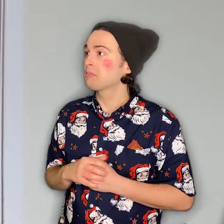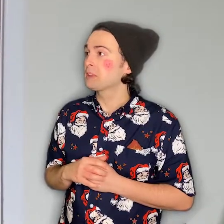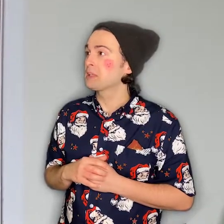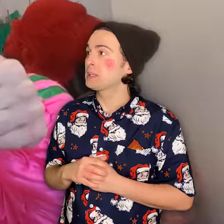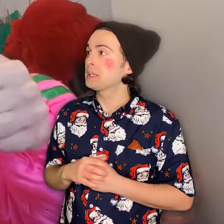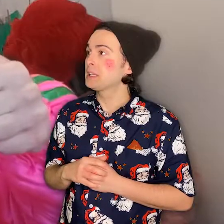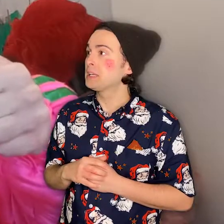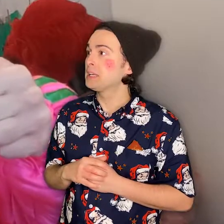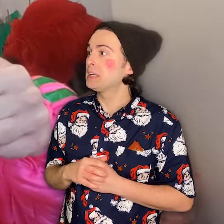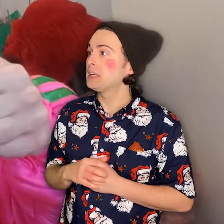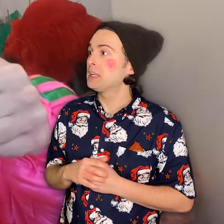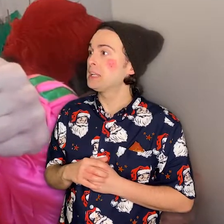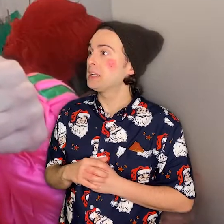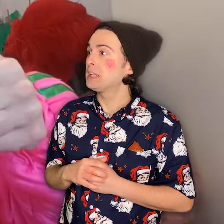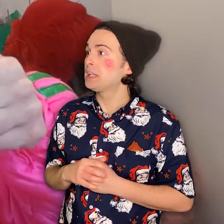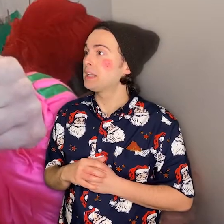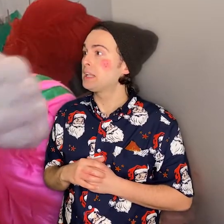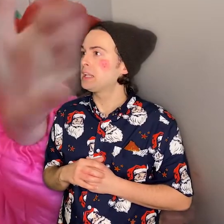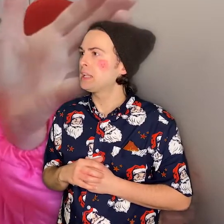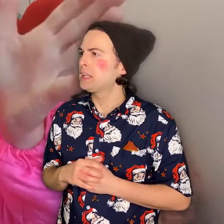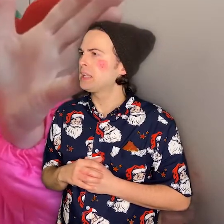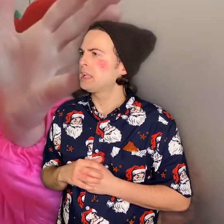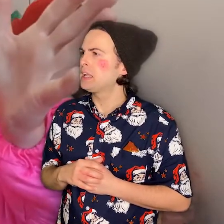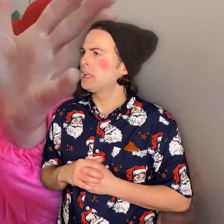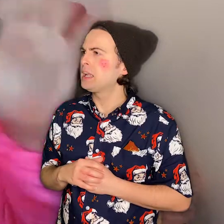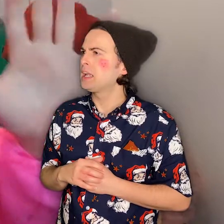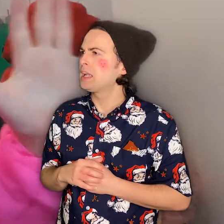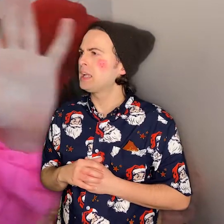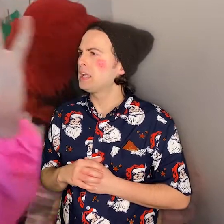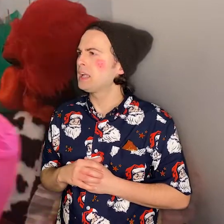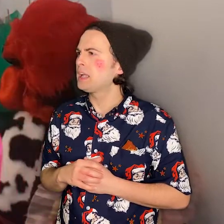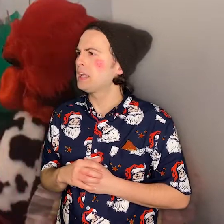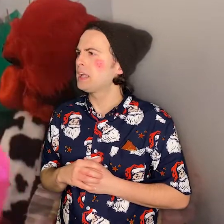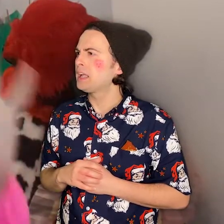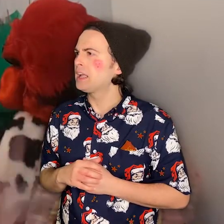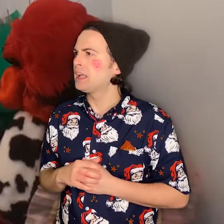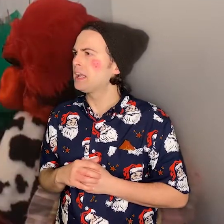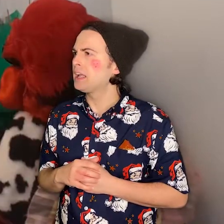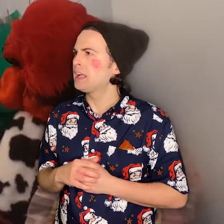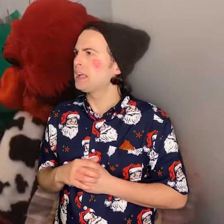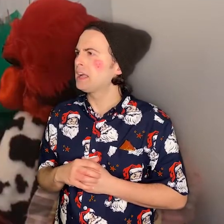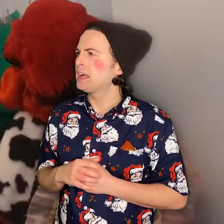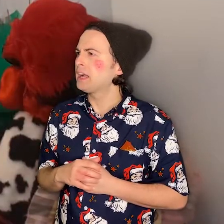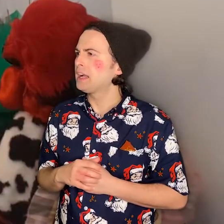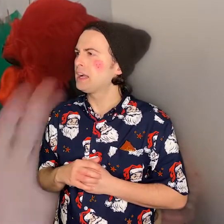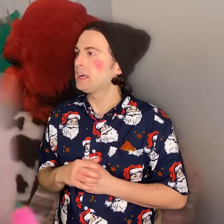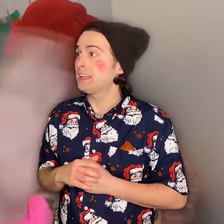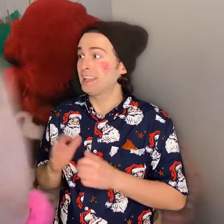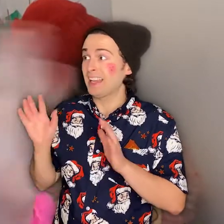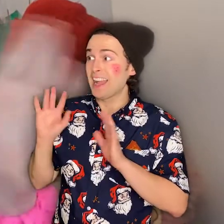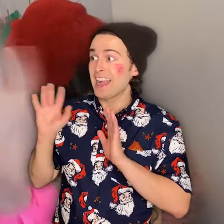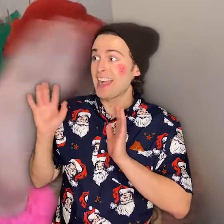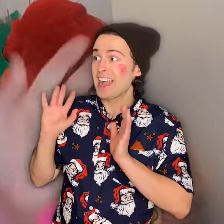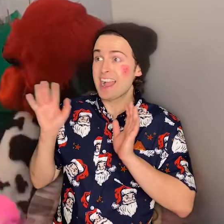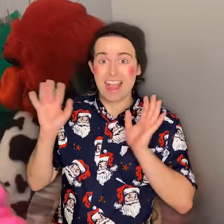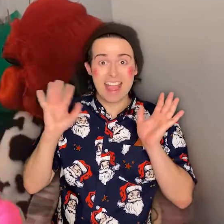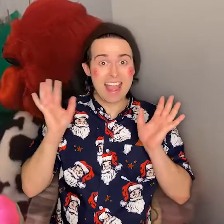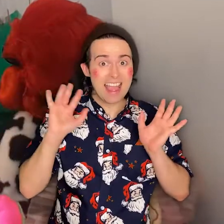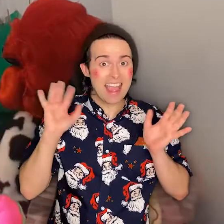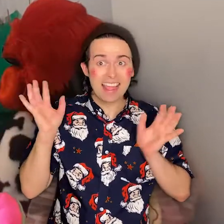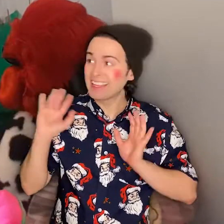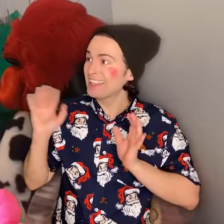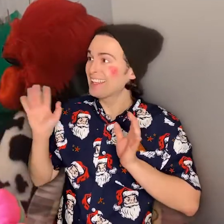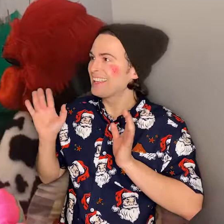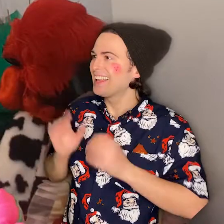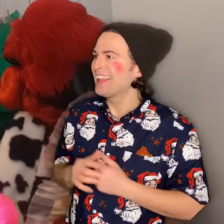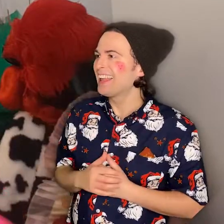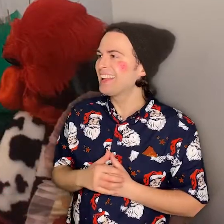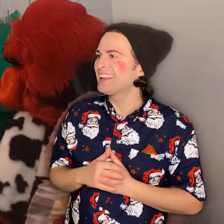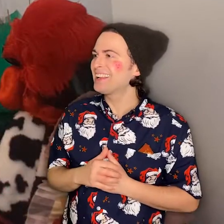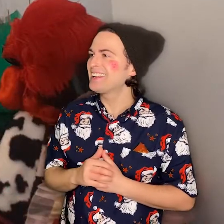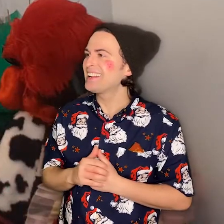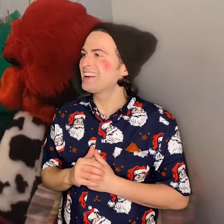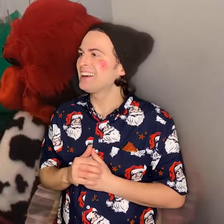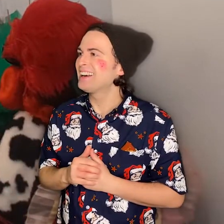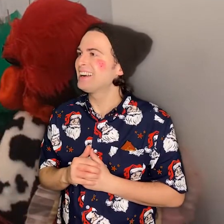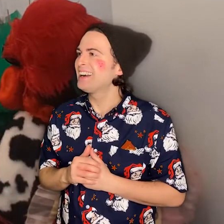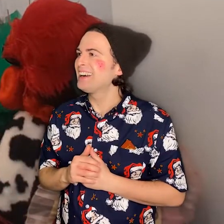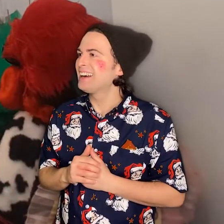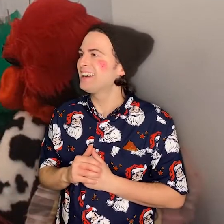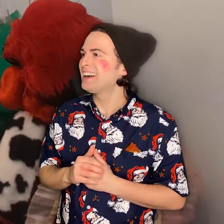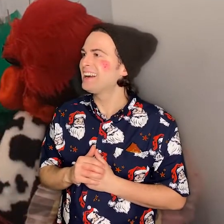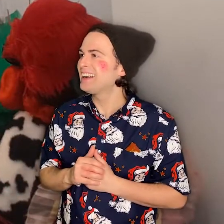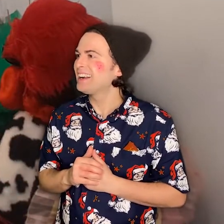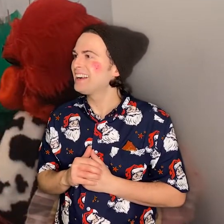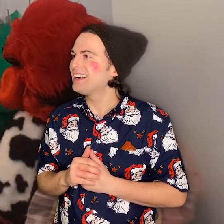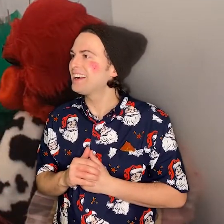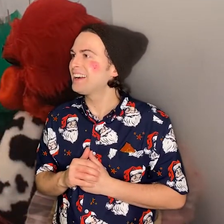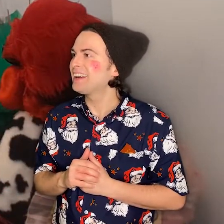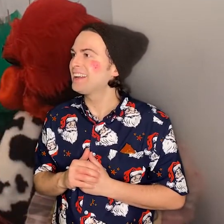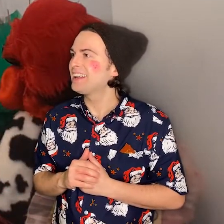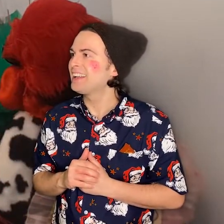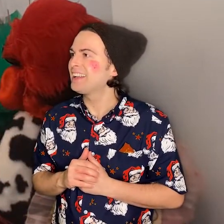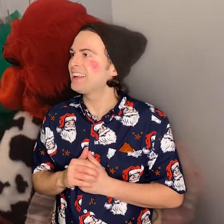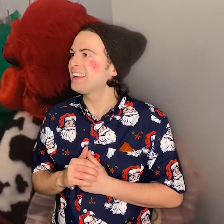Helen – Fit like, Loons and Quines oh sorry i mean, Hello boys and girls. That’s better. Oh what a